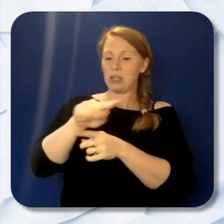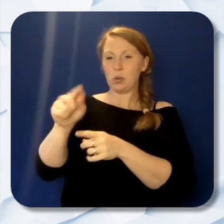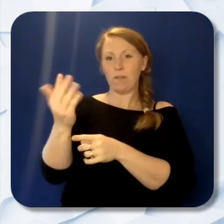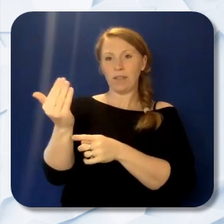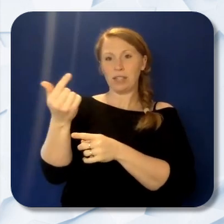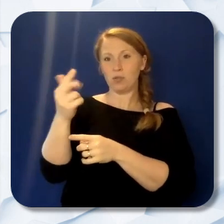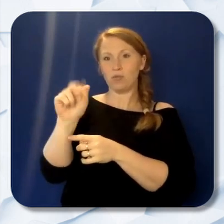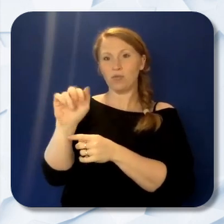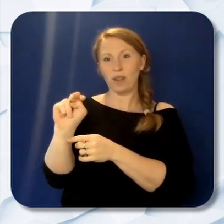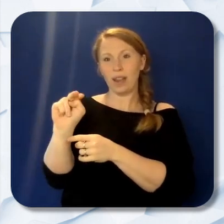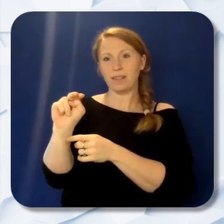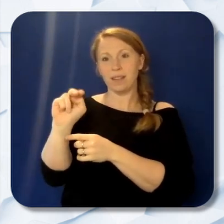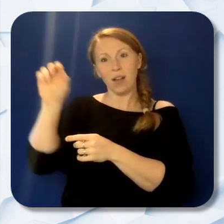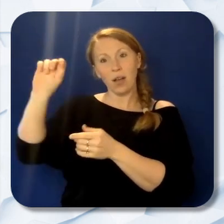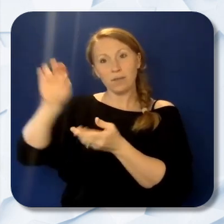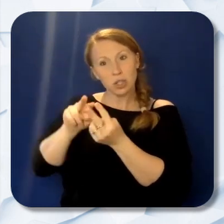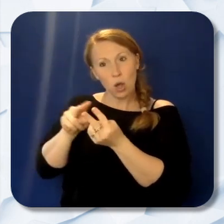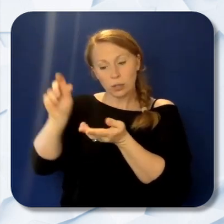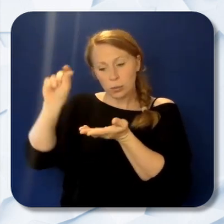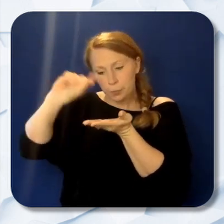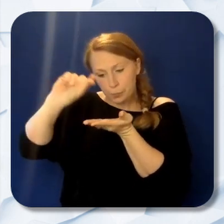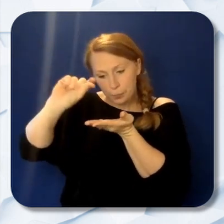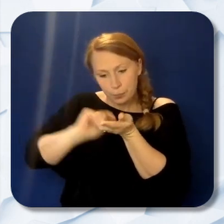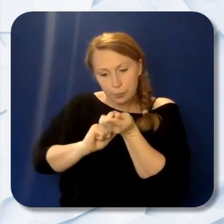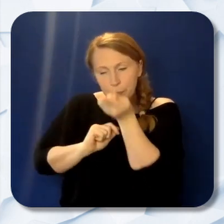and show people that is roughly equivalent to two milligrams of